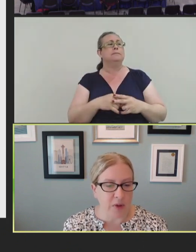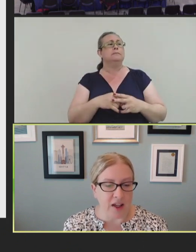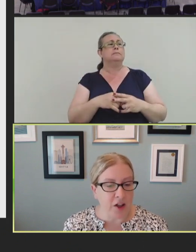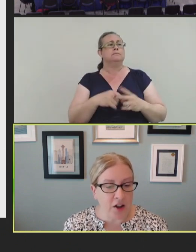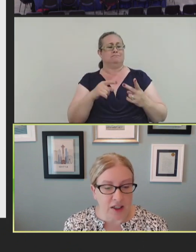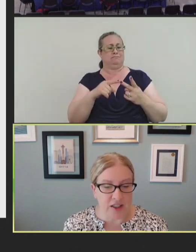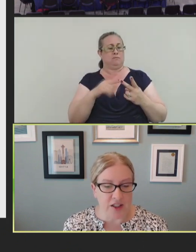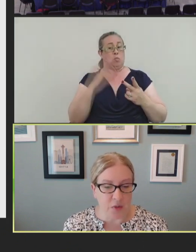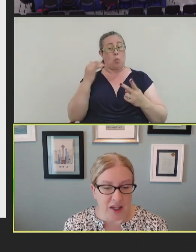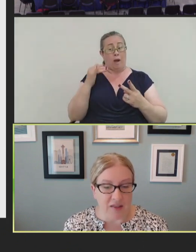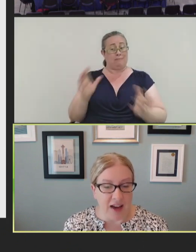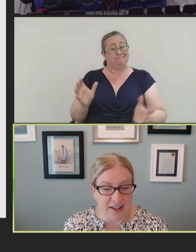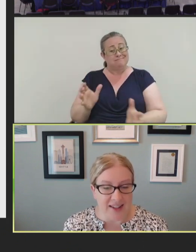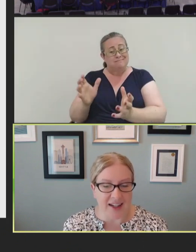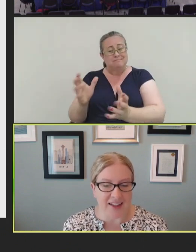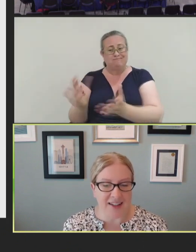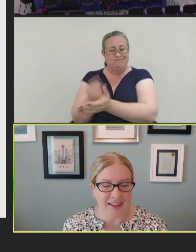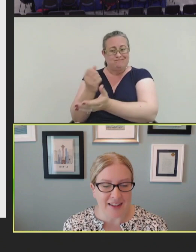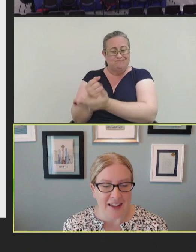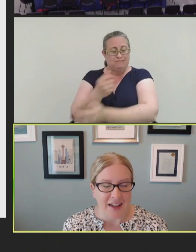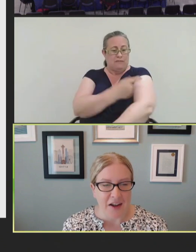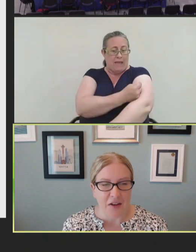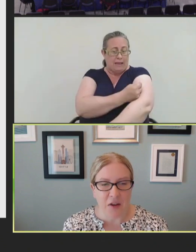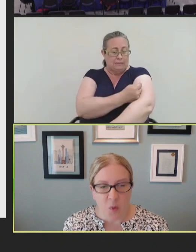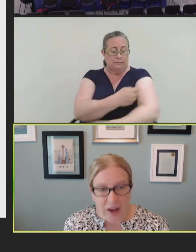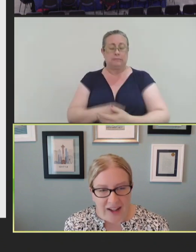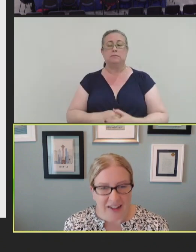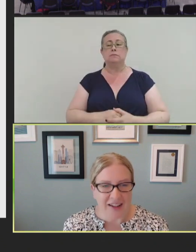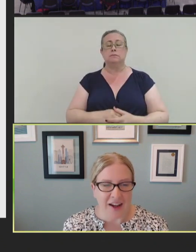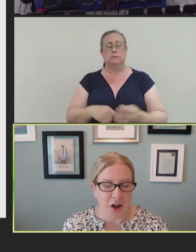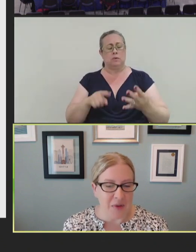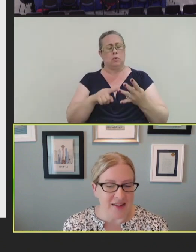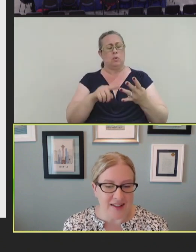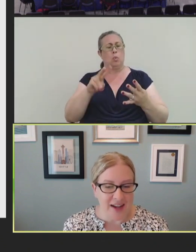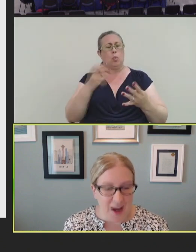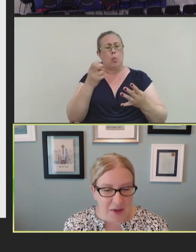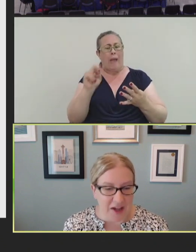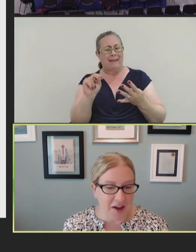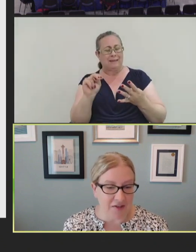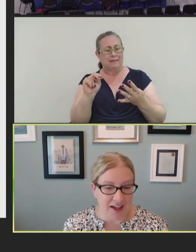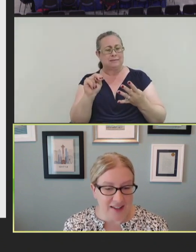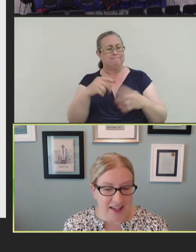being encouraged to be vaccinated. The when is the timing of vaccines.